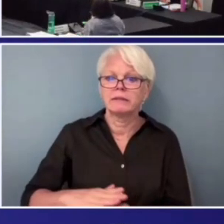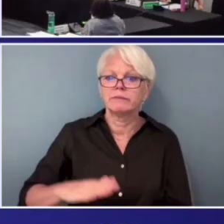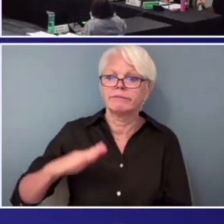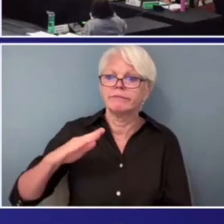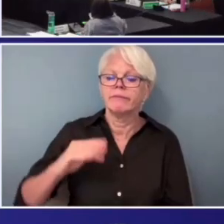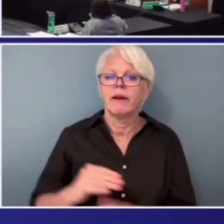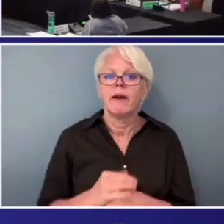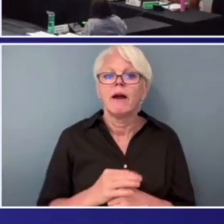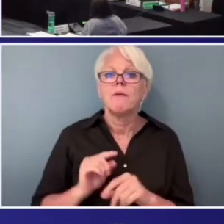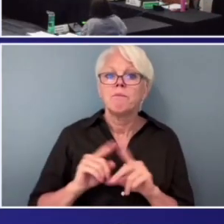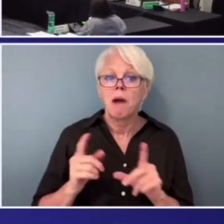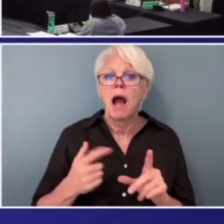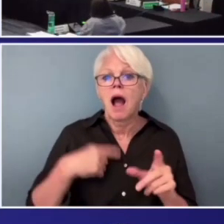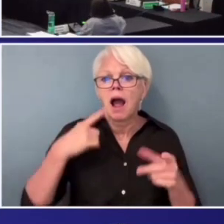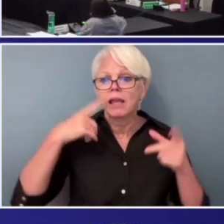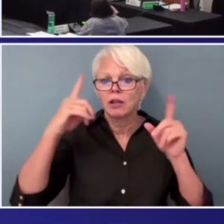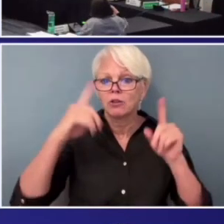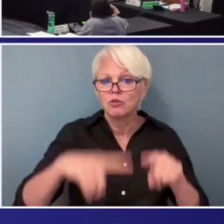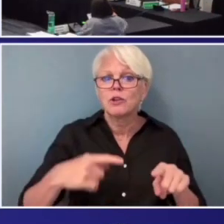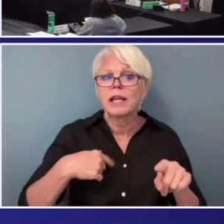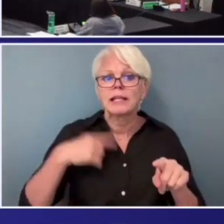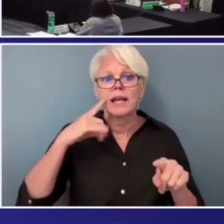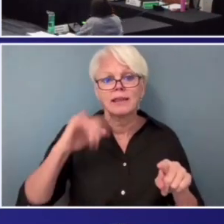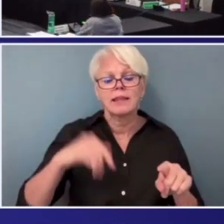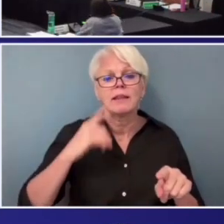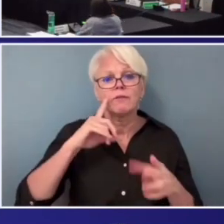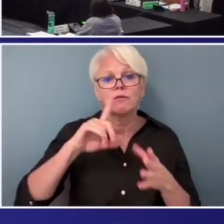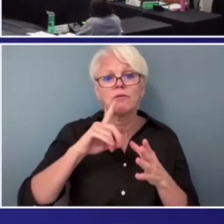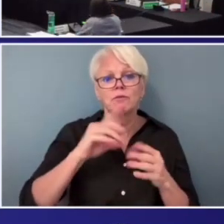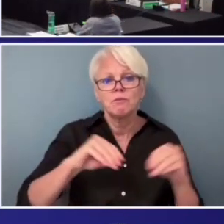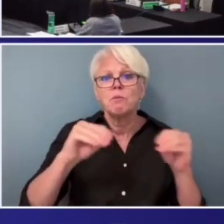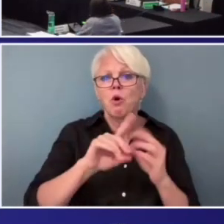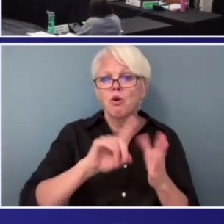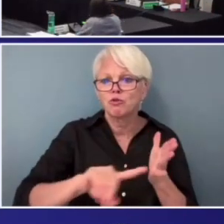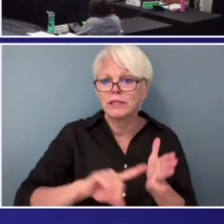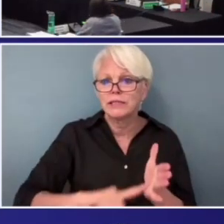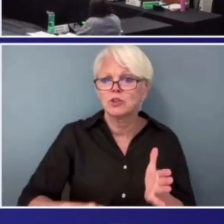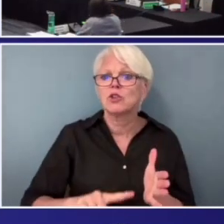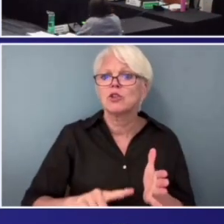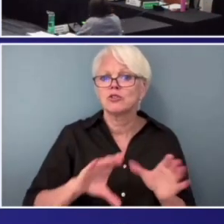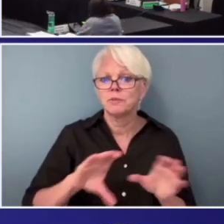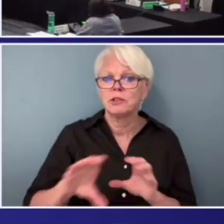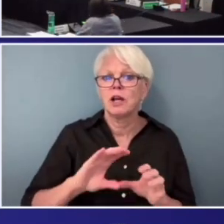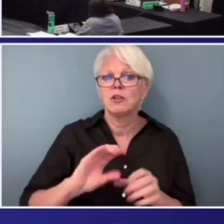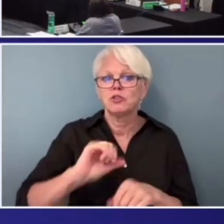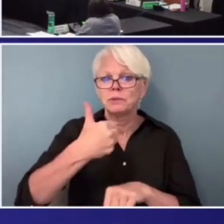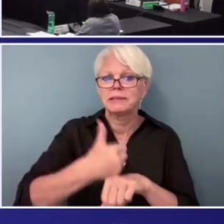I do agree, and I do think that further research should be done of establishing a set number. I know from my own personal